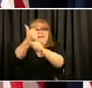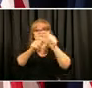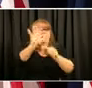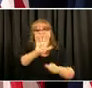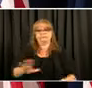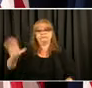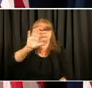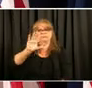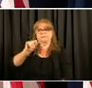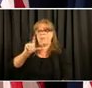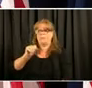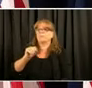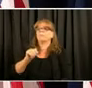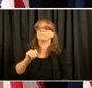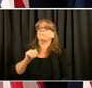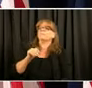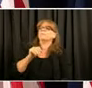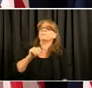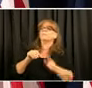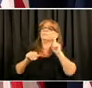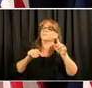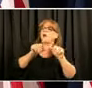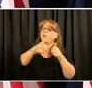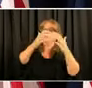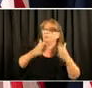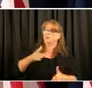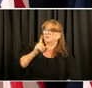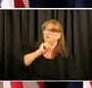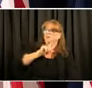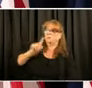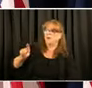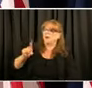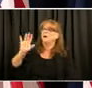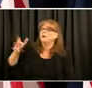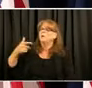options and keeping our numbers low by mandati mass thank you for being and this is judy now